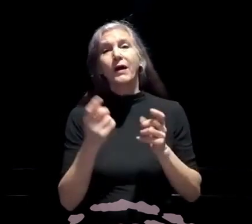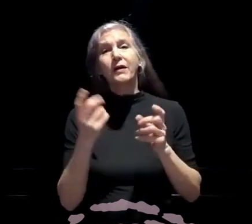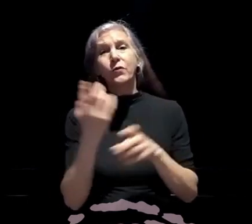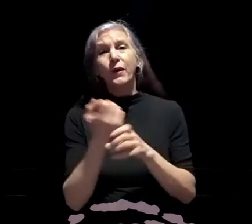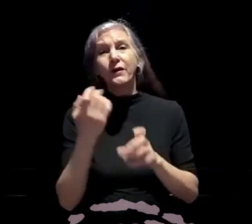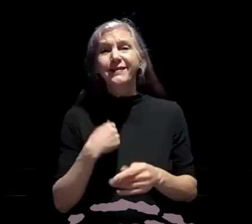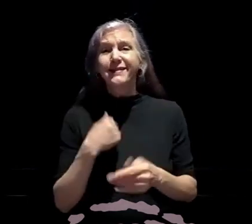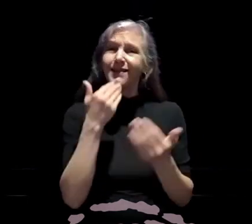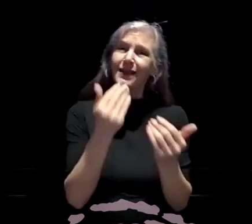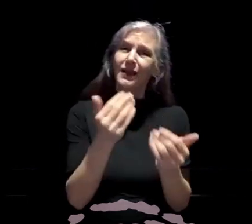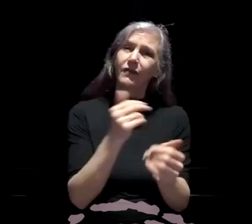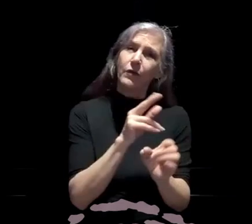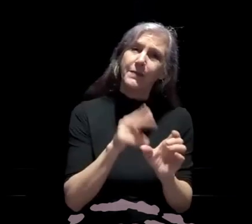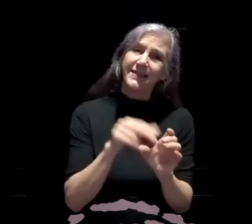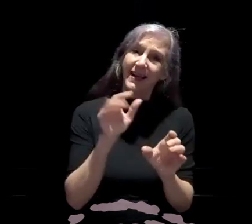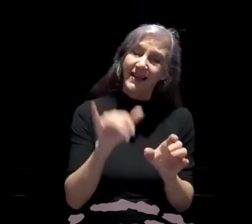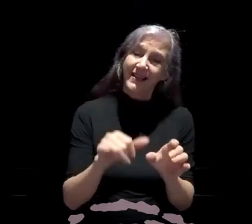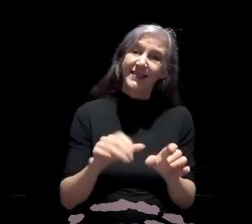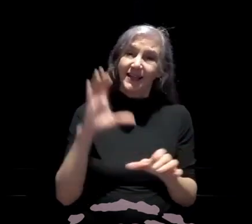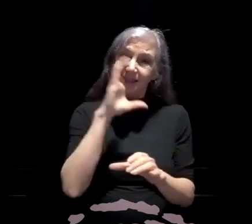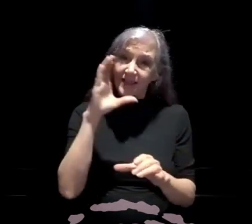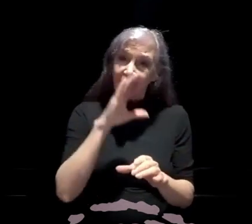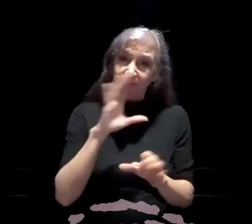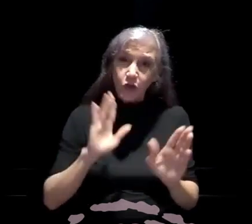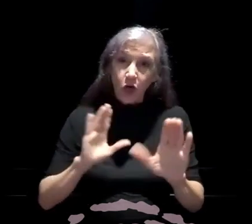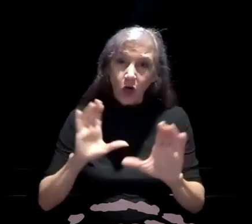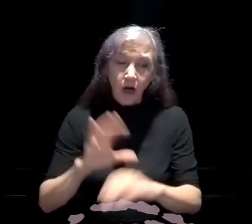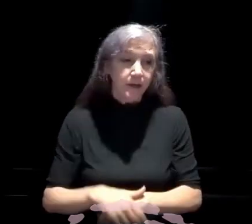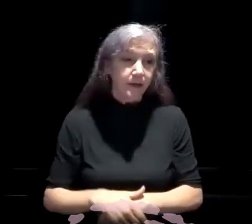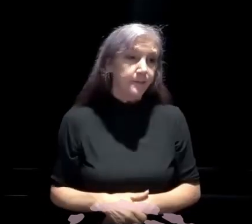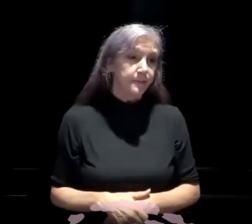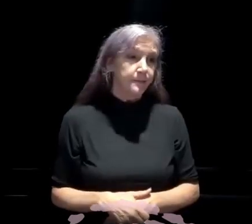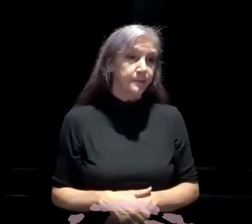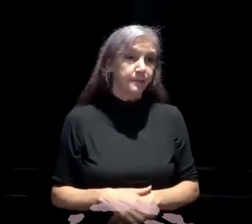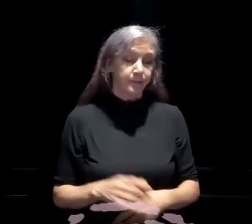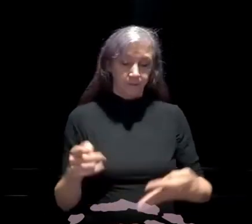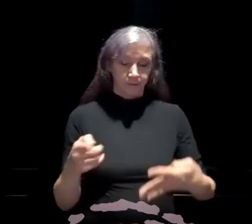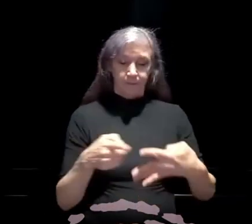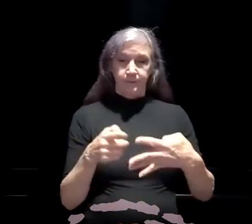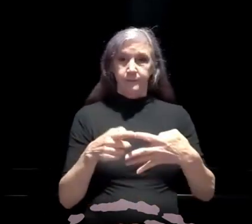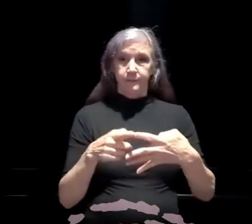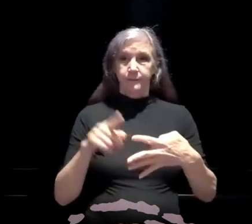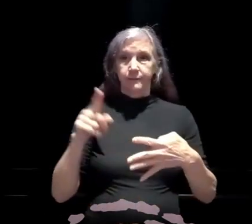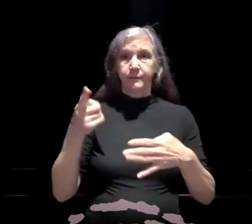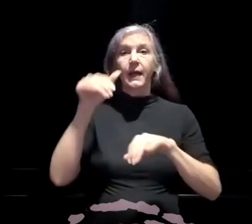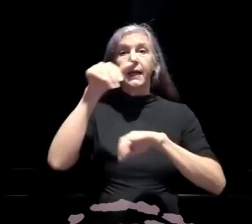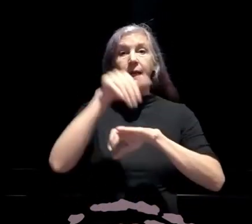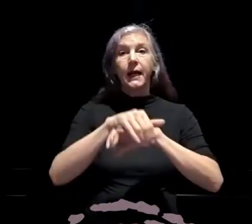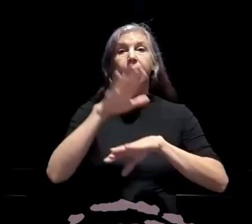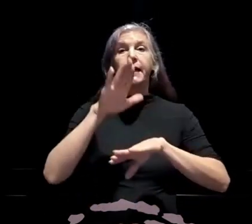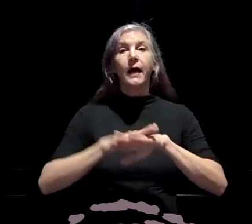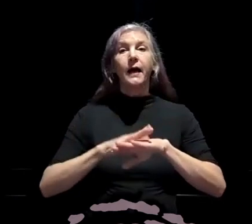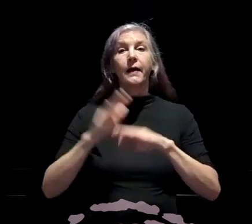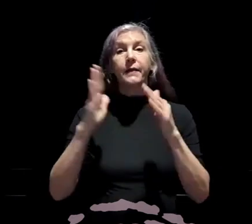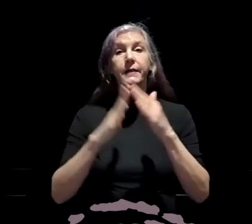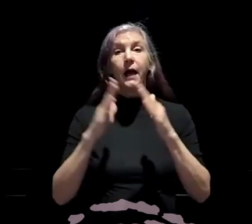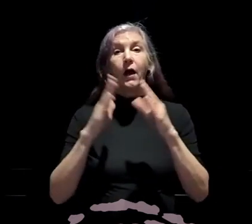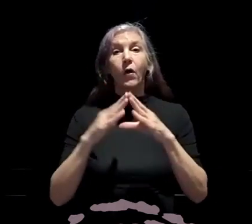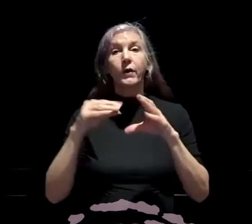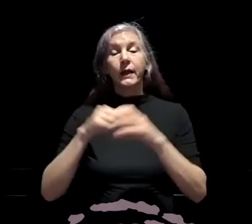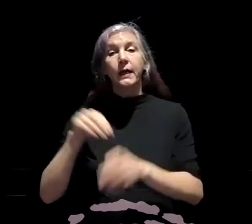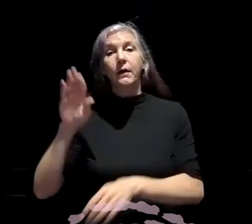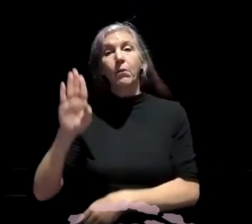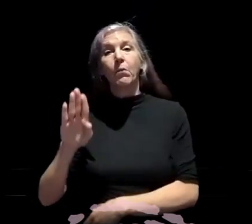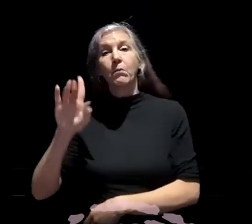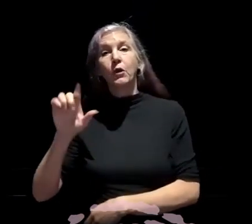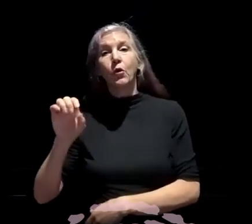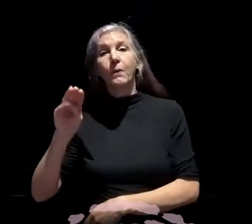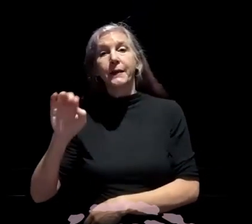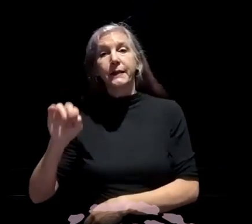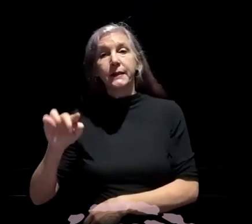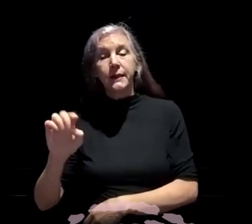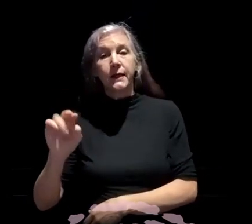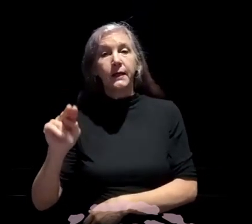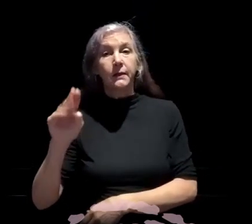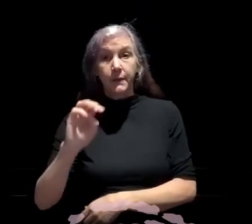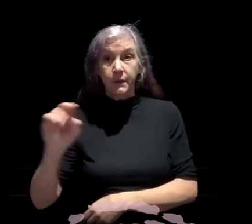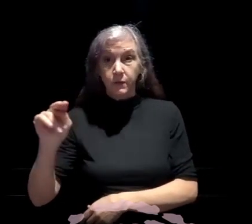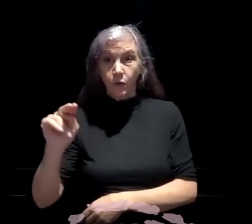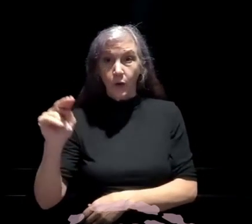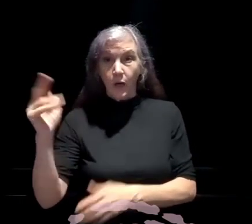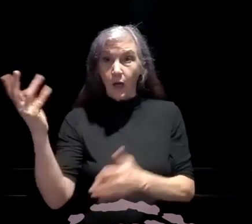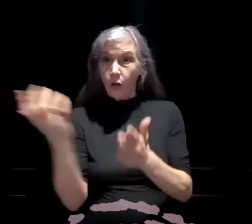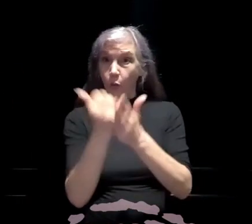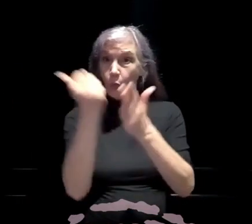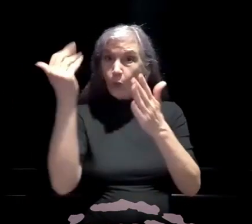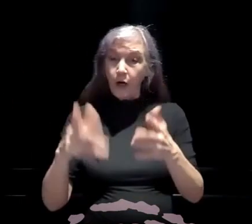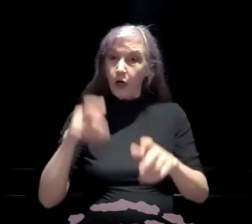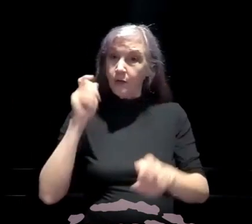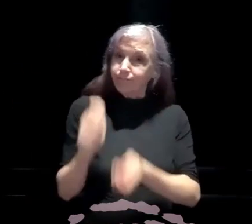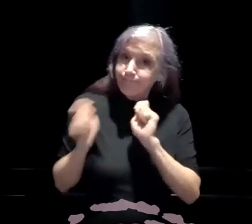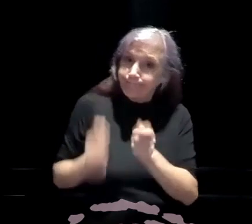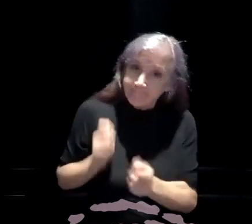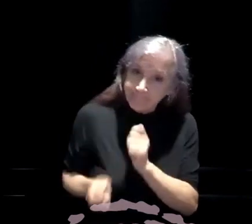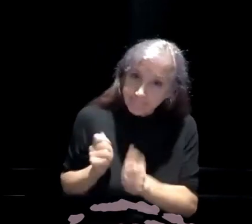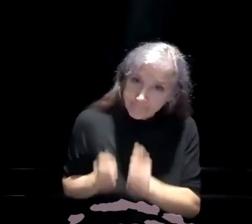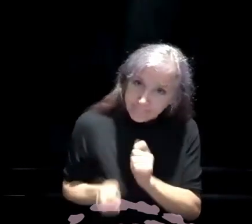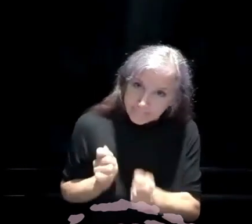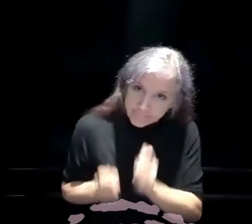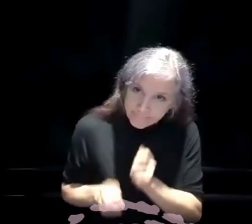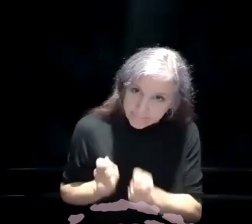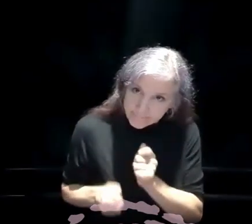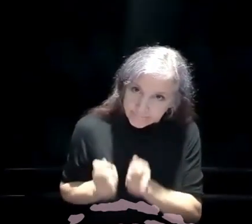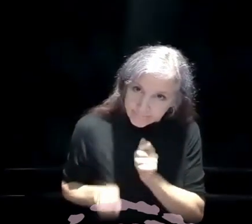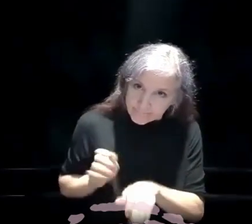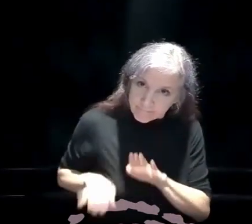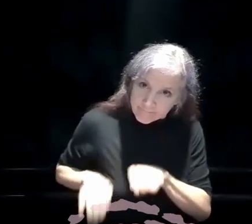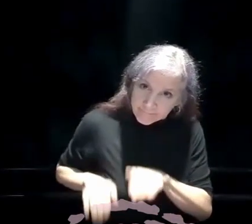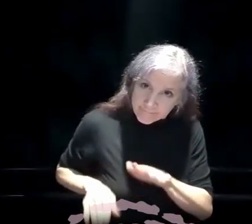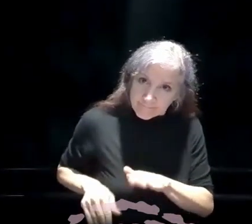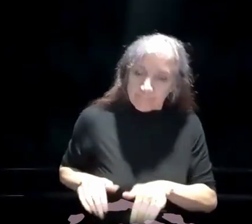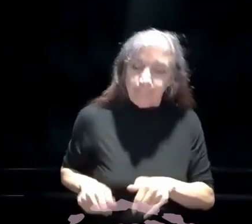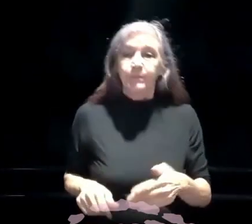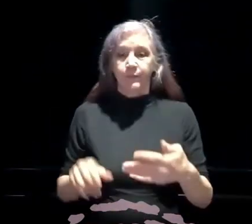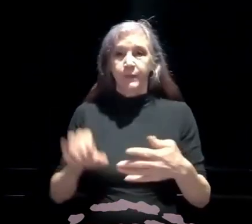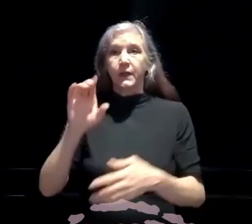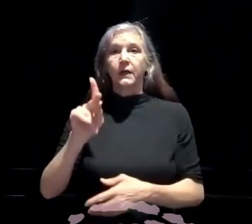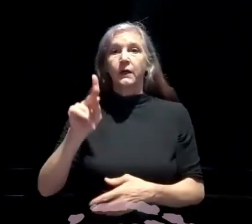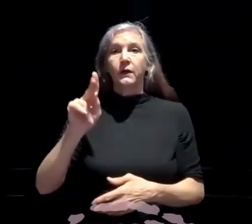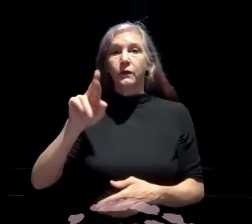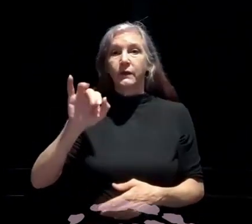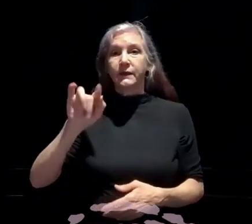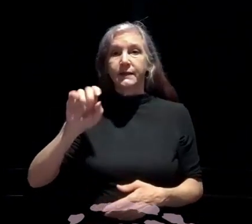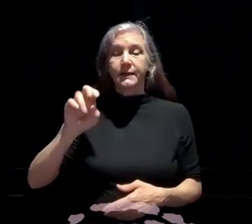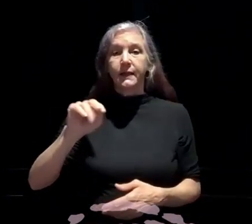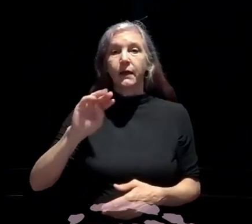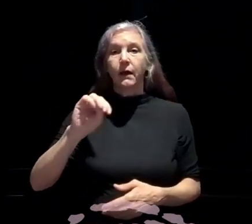Thank you to everyone who participated in that. Tonight here we do have item number one is the night on the town in Bloomington, Minnesota And our winner is Drum roll, please.